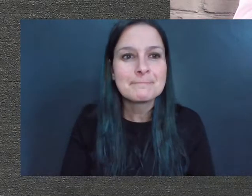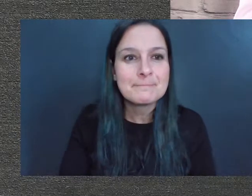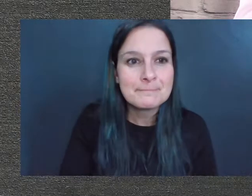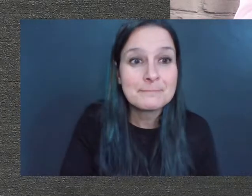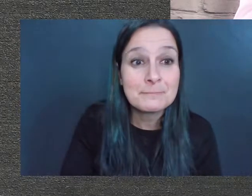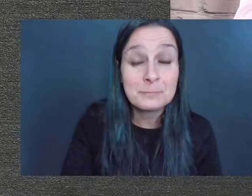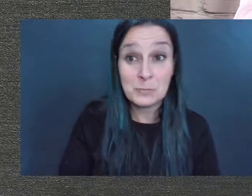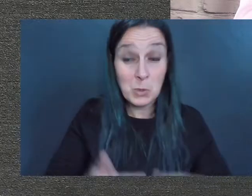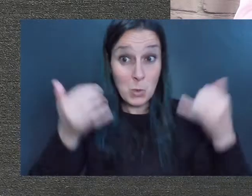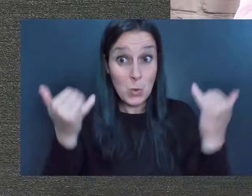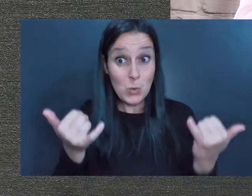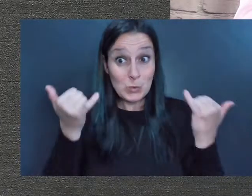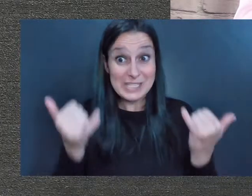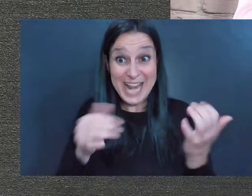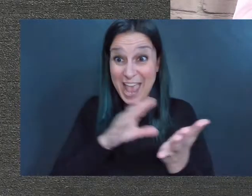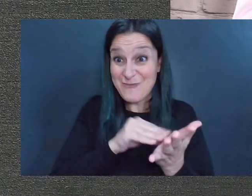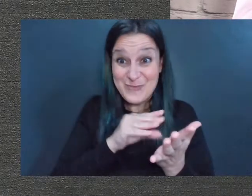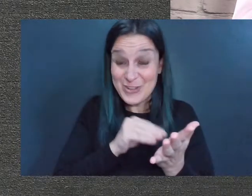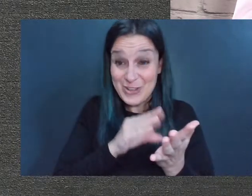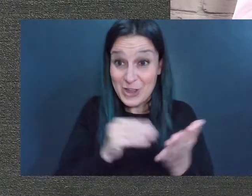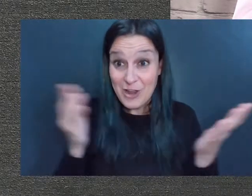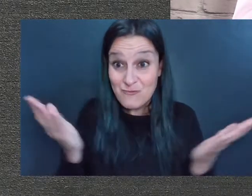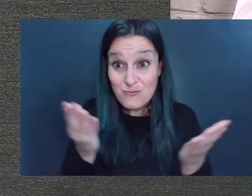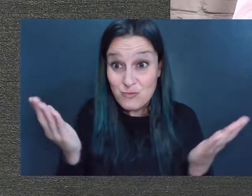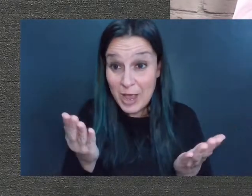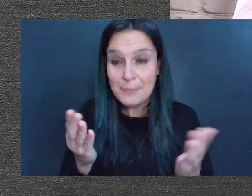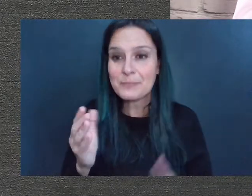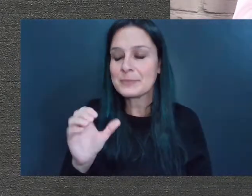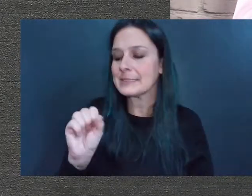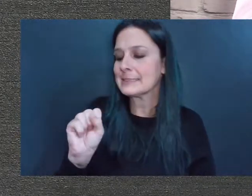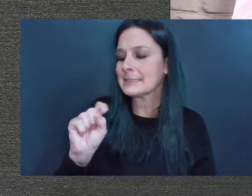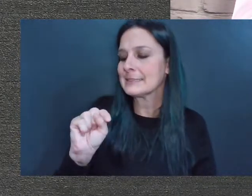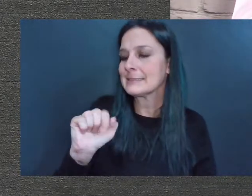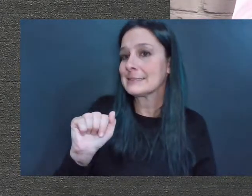So today we're learning about states of matter.